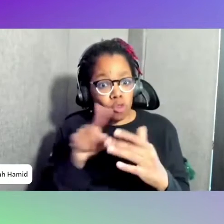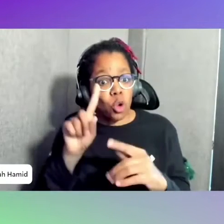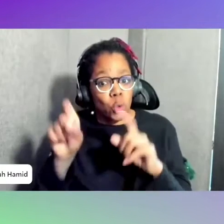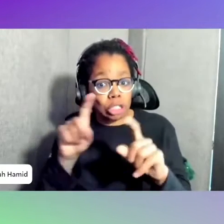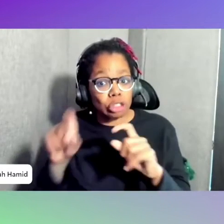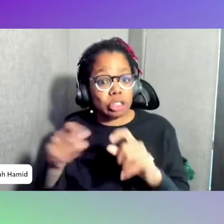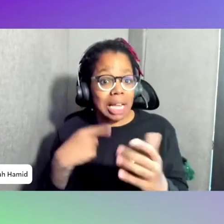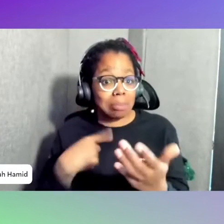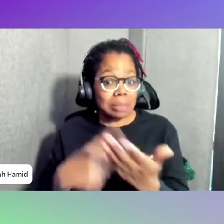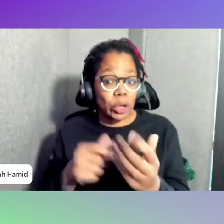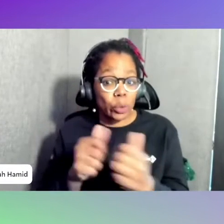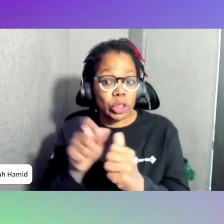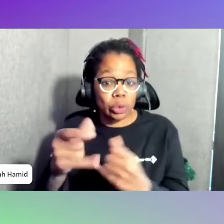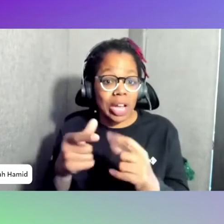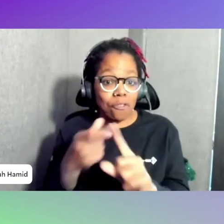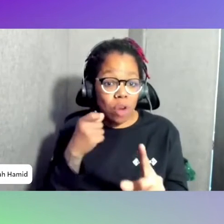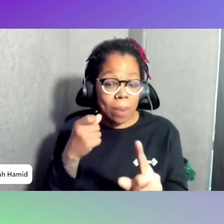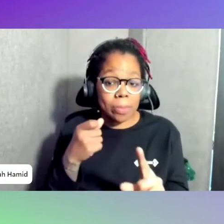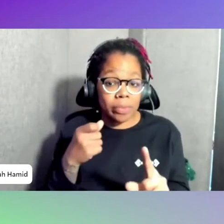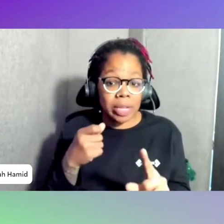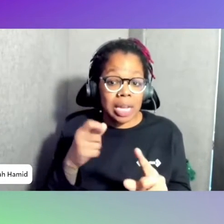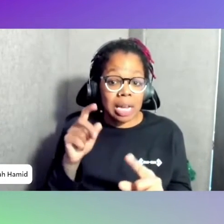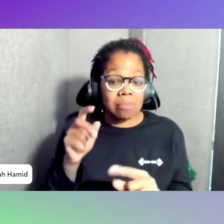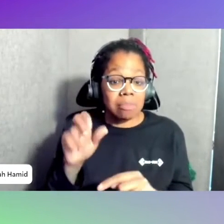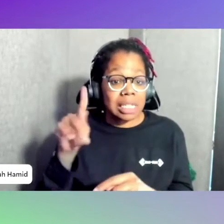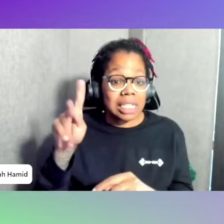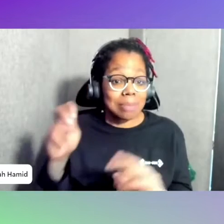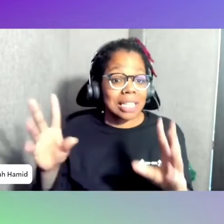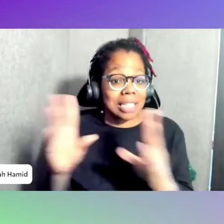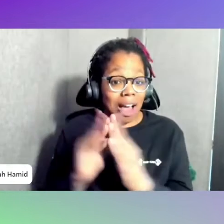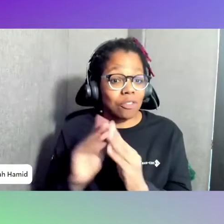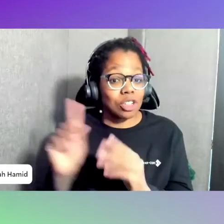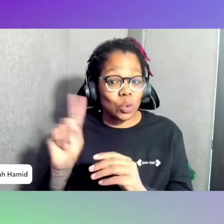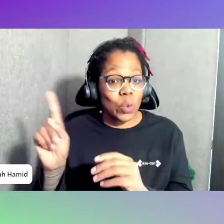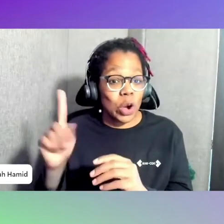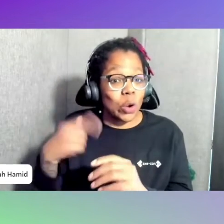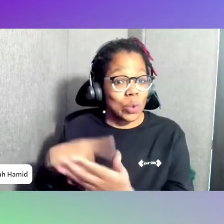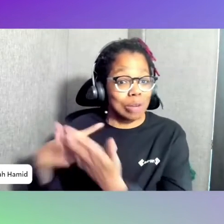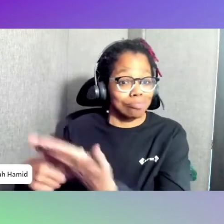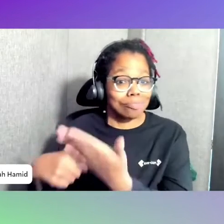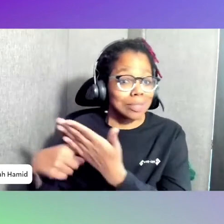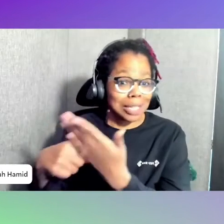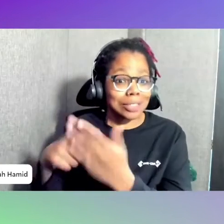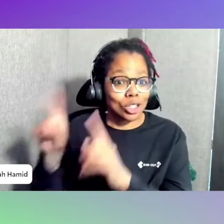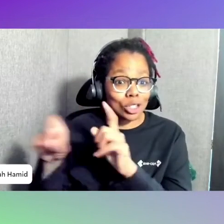how TOS, and how do we make space accessible questions. These are real questions and I'm actually speaking to you